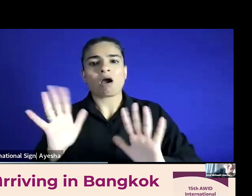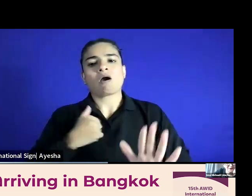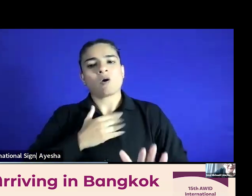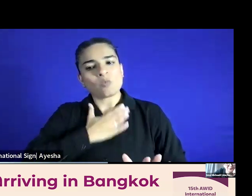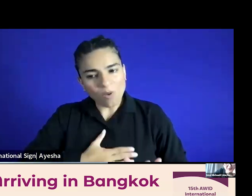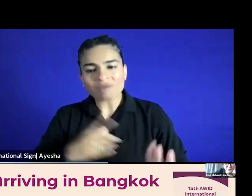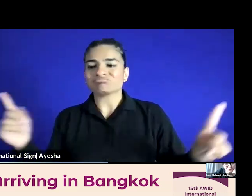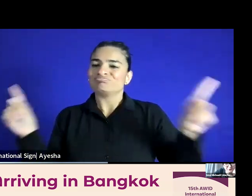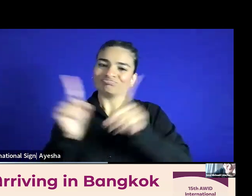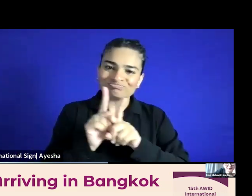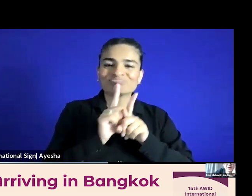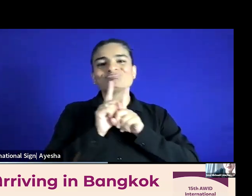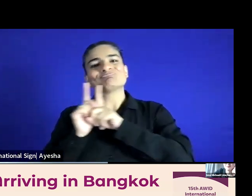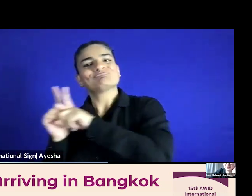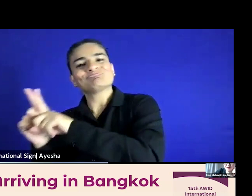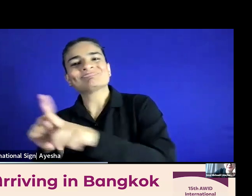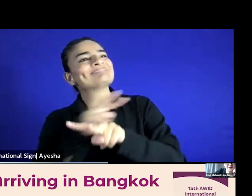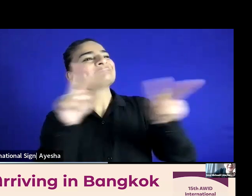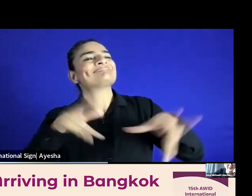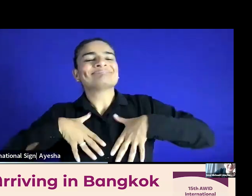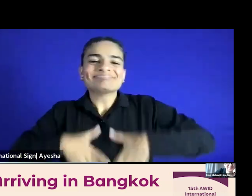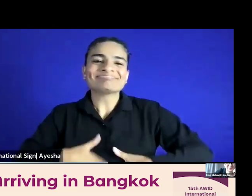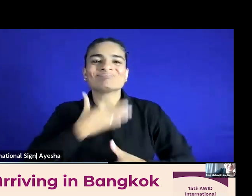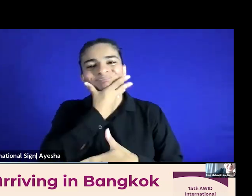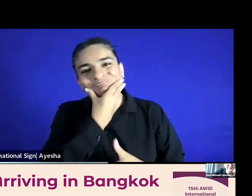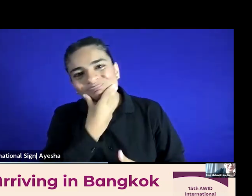So please do get those folks to feel, yourselves,